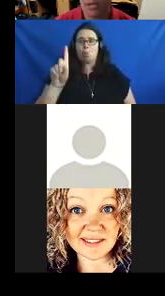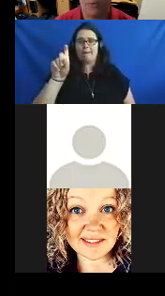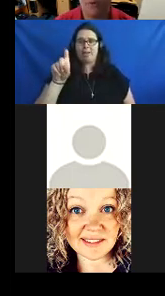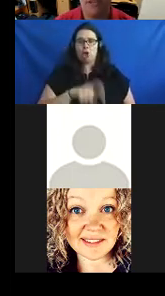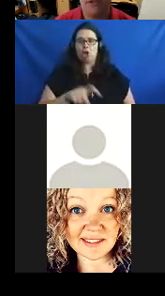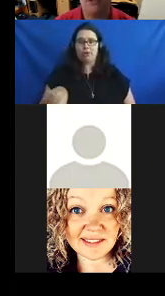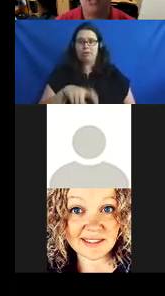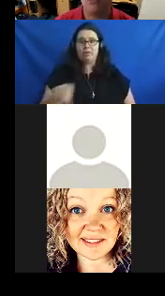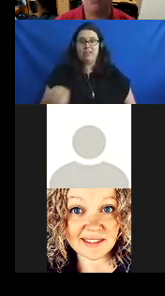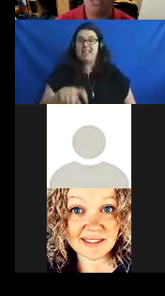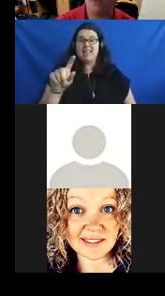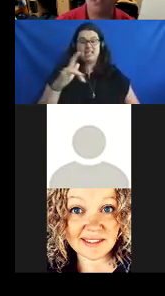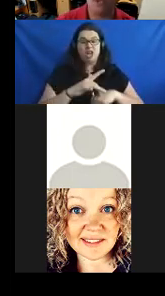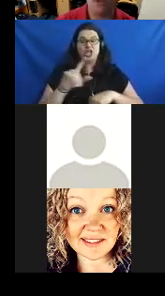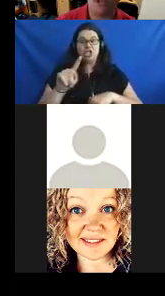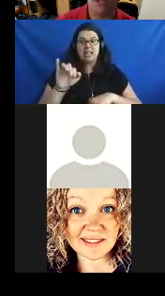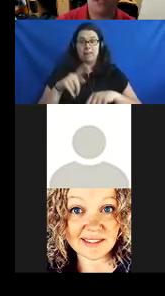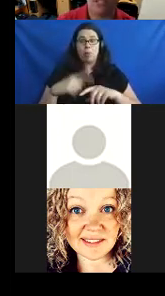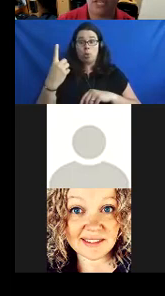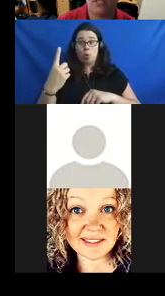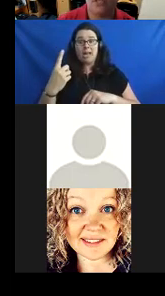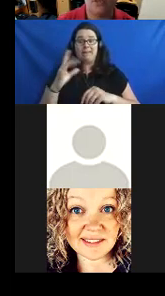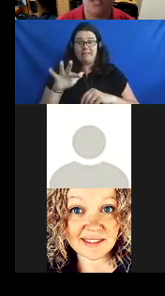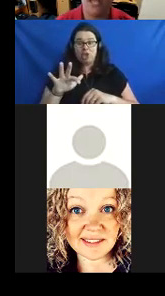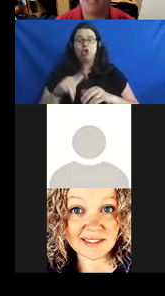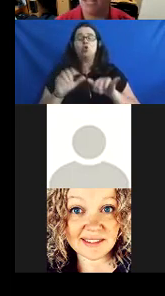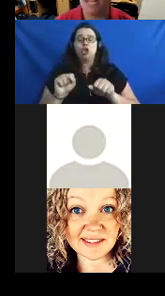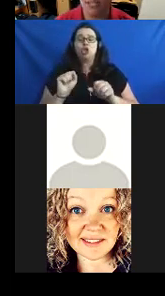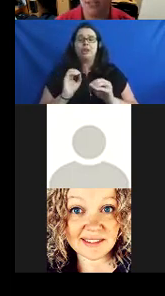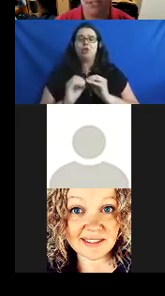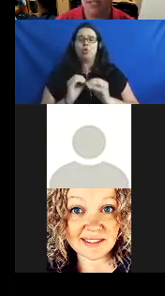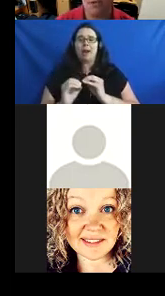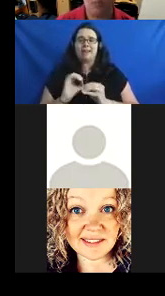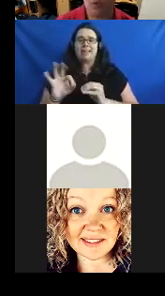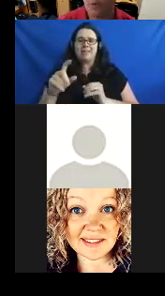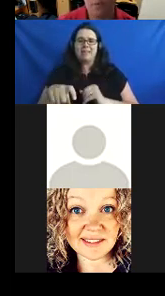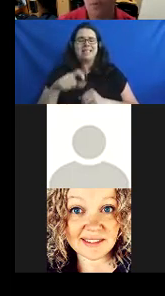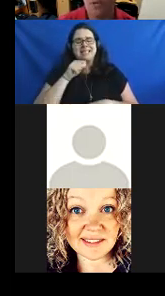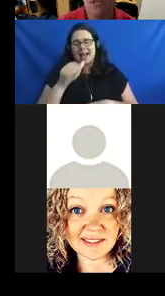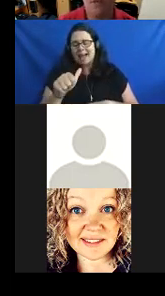SHE WAS ABLE TO MAKE CORRECTIONS IF SHE NEEDED TO. IT'S NOT IDEAL AND NOT HER PRIMARY MODE, BUT IT IS